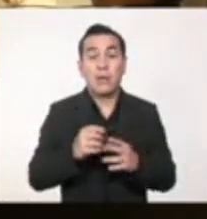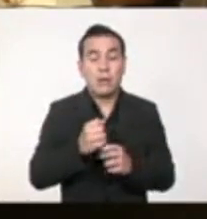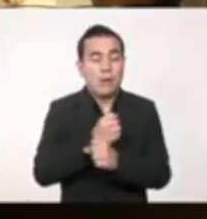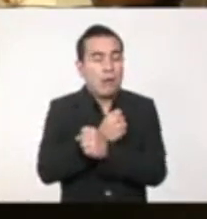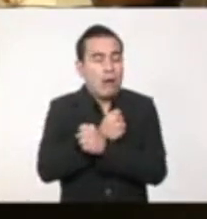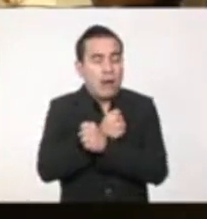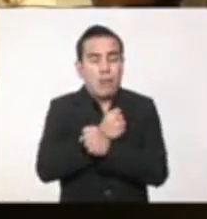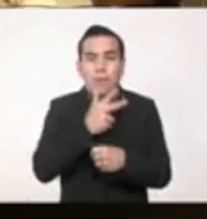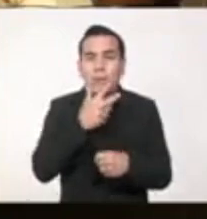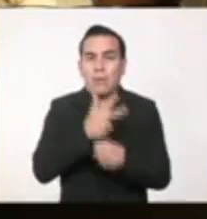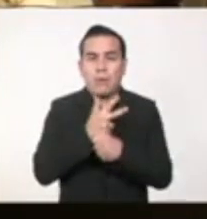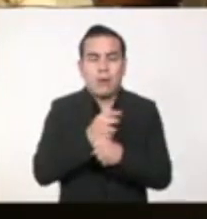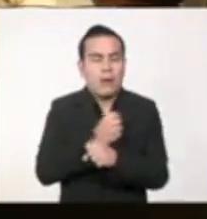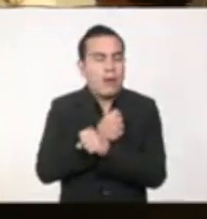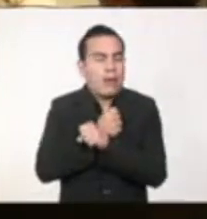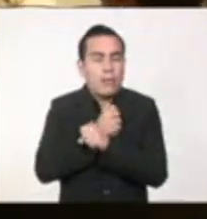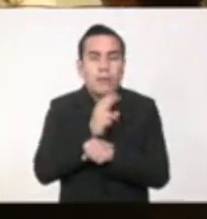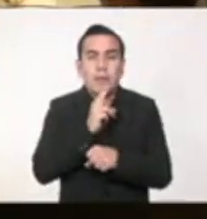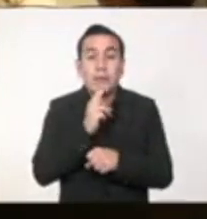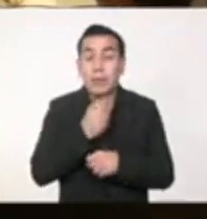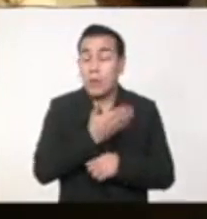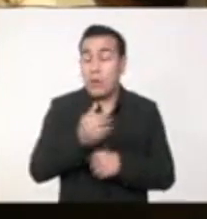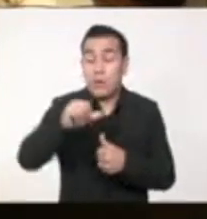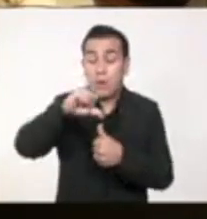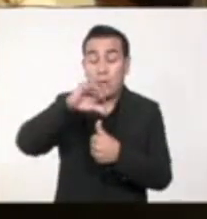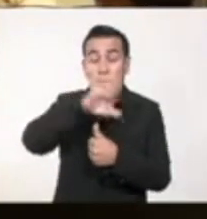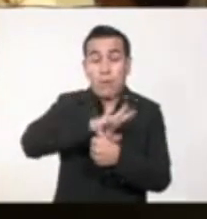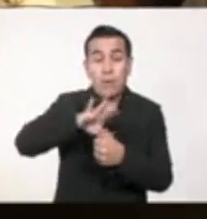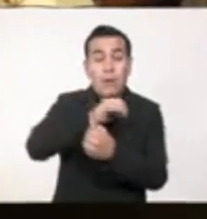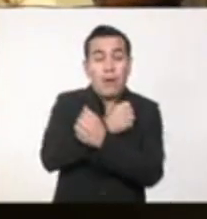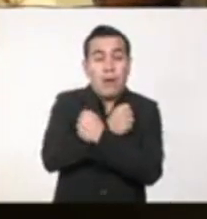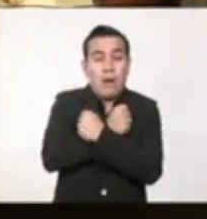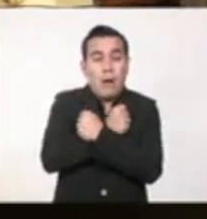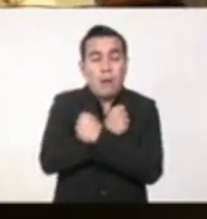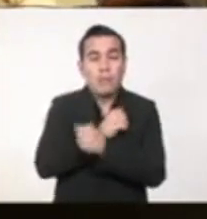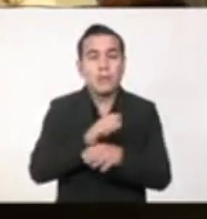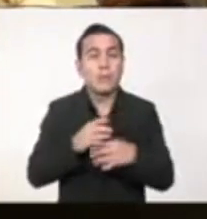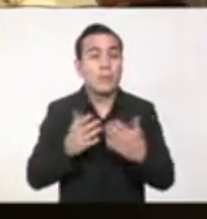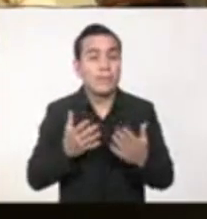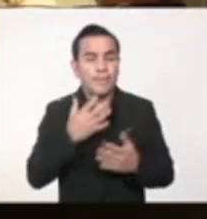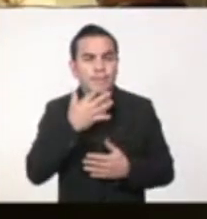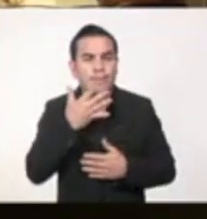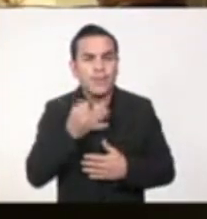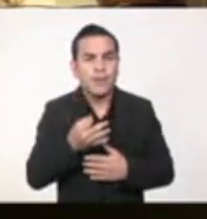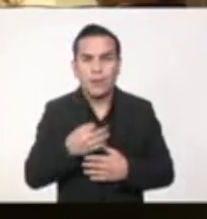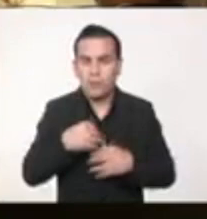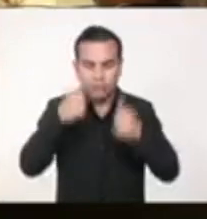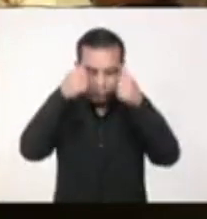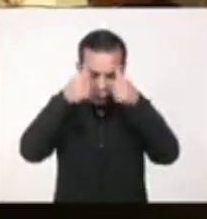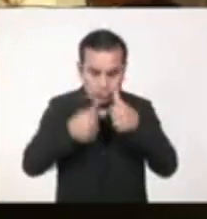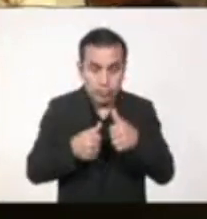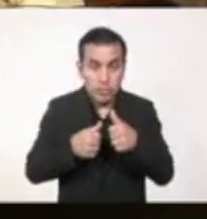Honduras, y a todos los países centroamericanos, y creo que we should be the same country. But I do not agree so that they call us the north triangle , because in the first place,